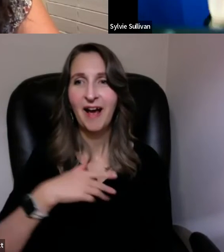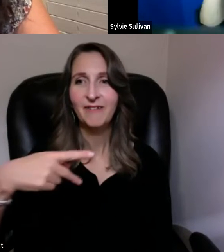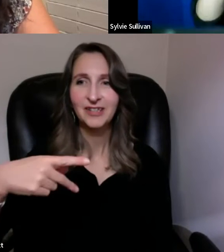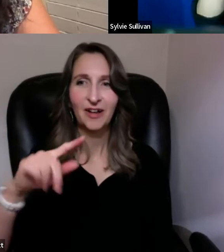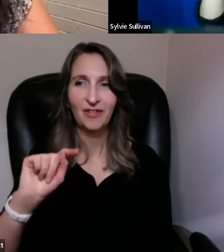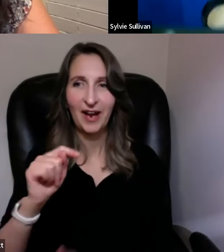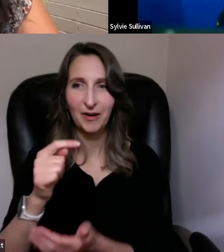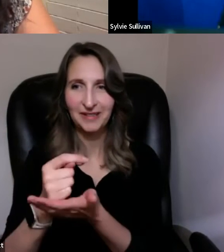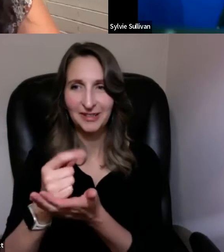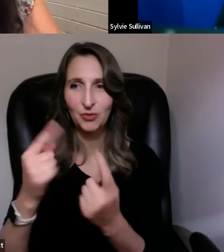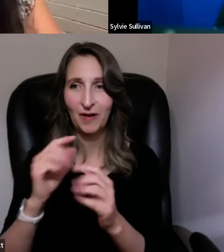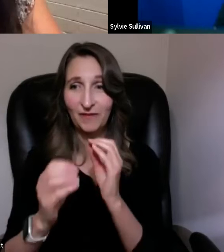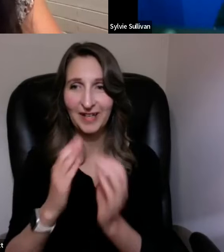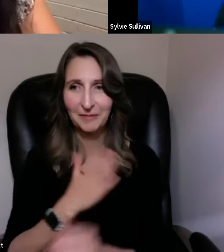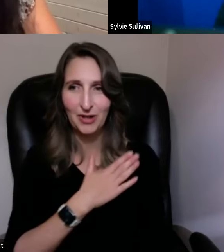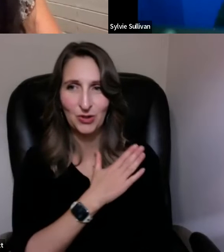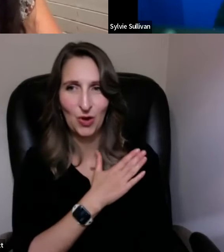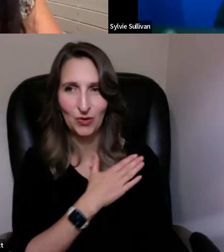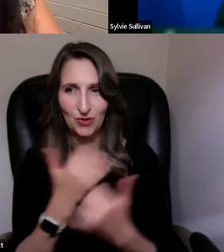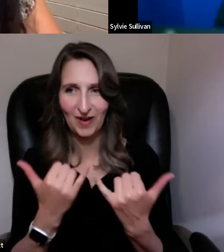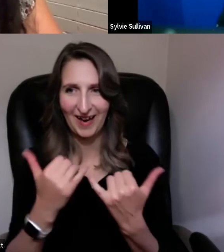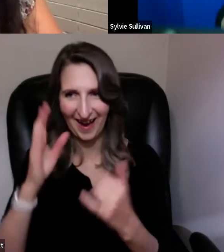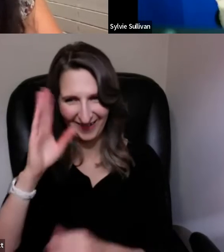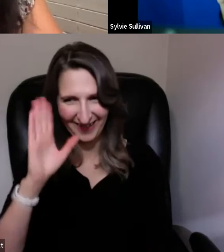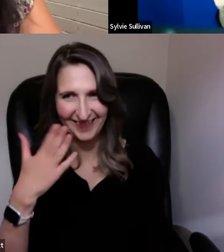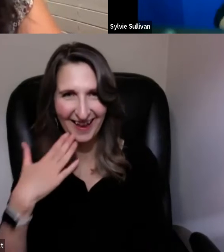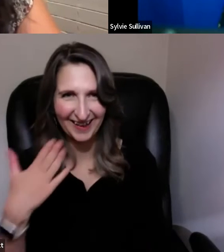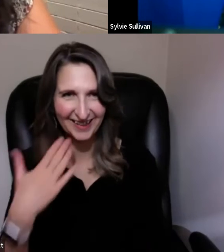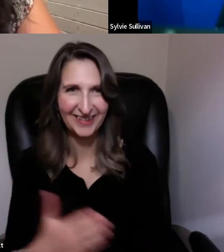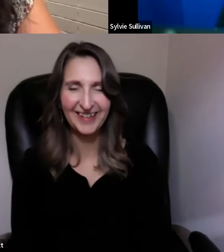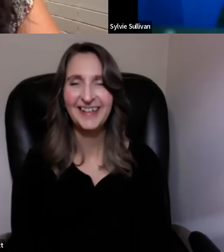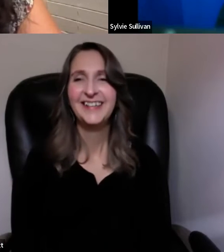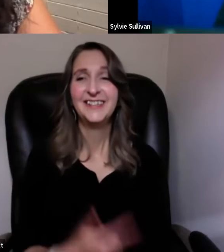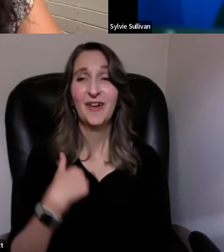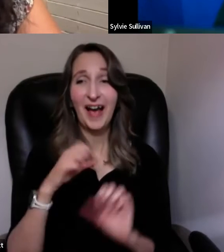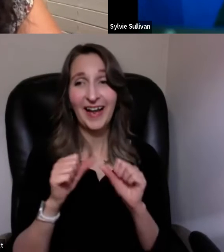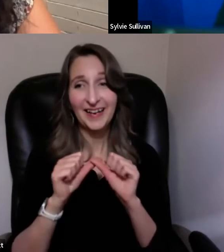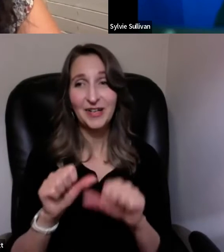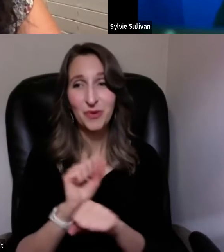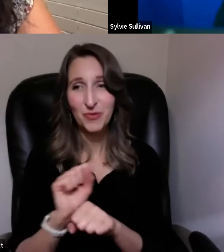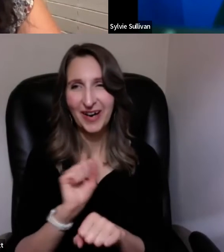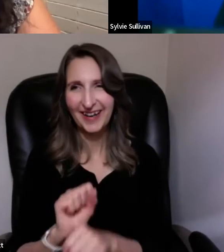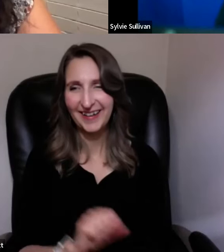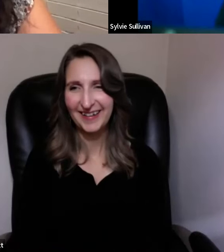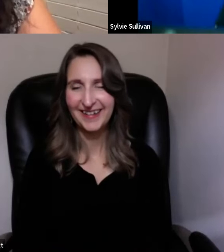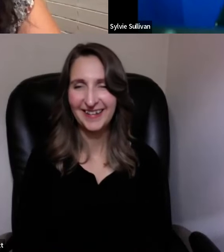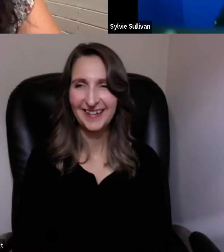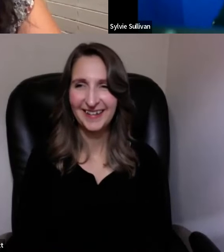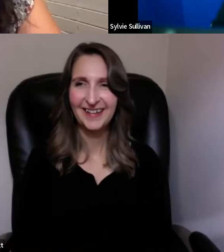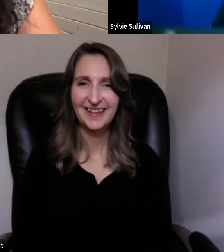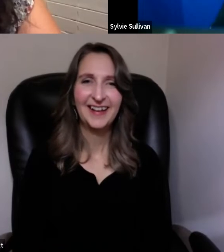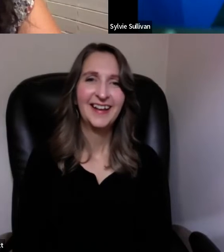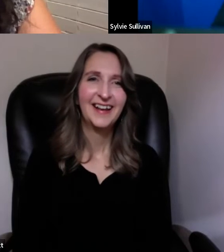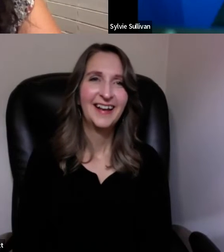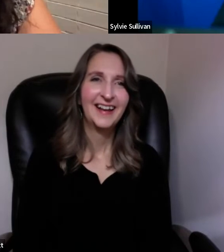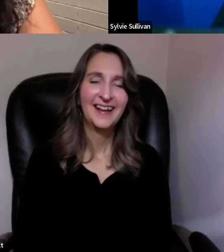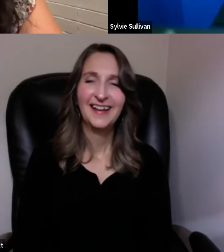Thank you, Dominique.... keep working